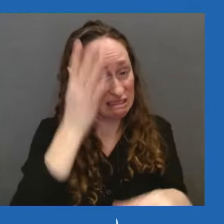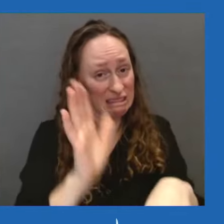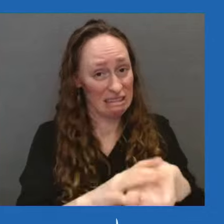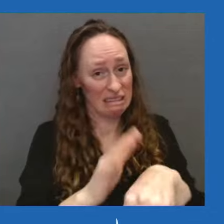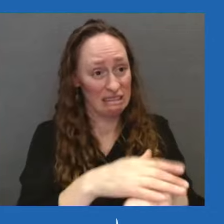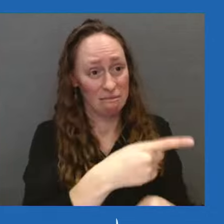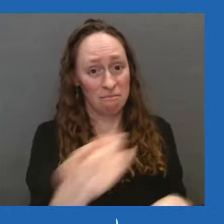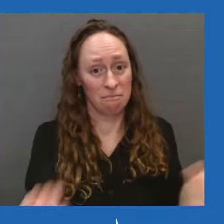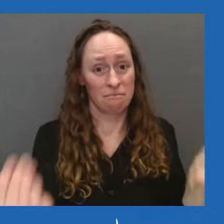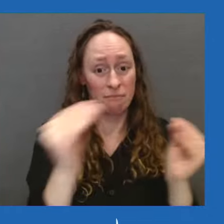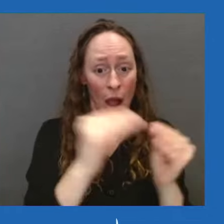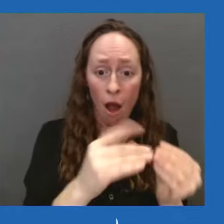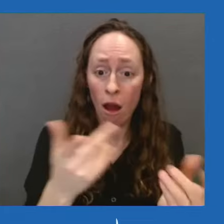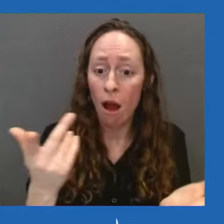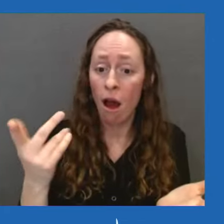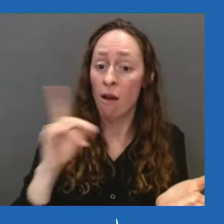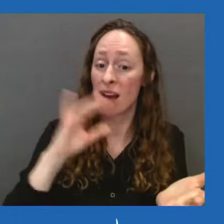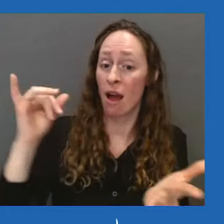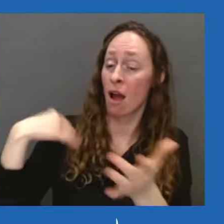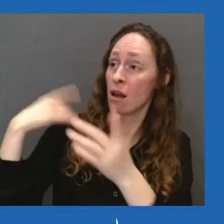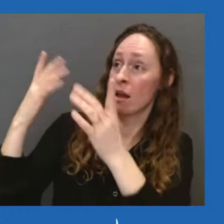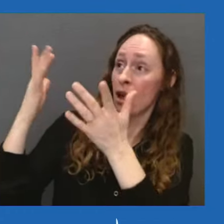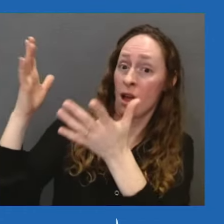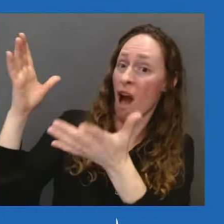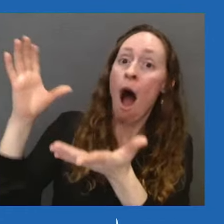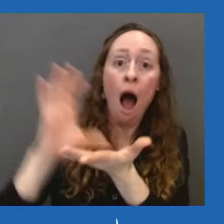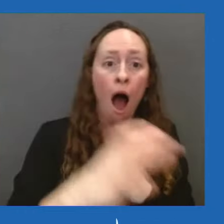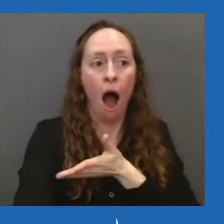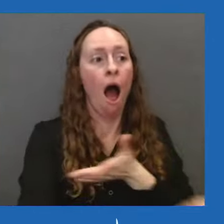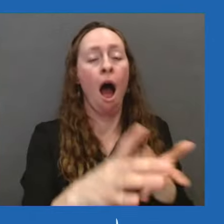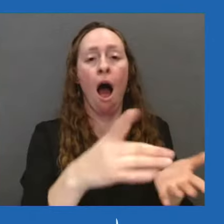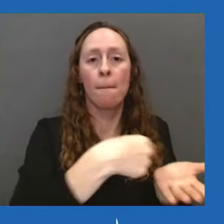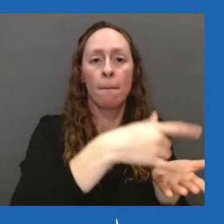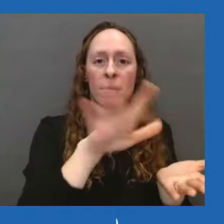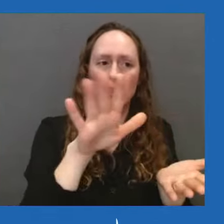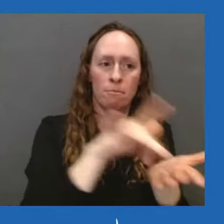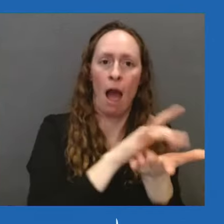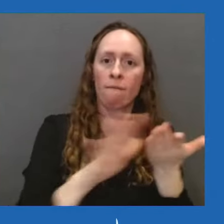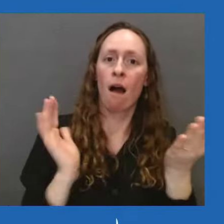Does anyone think the tax code is fair? If you do, raise your hand. I'm not being -- I'm not joking.